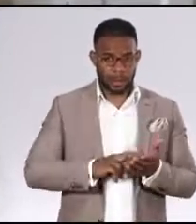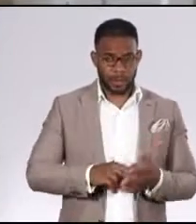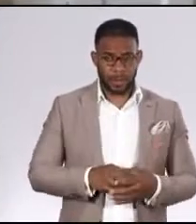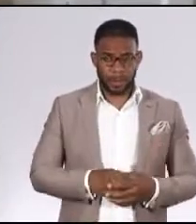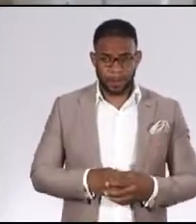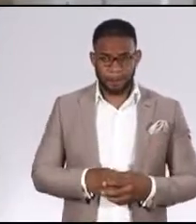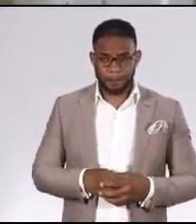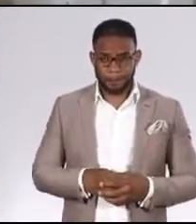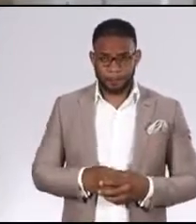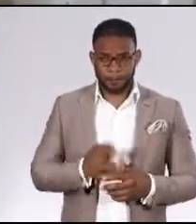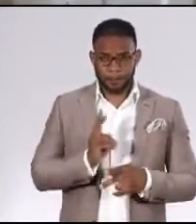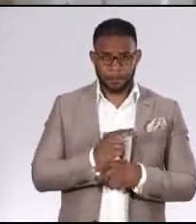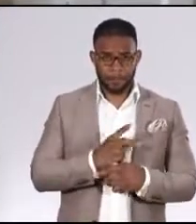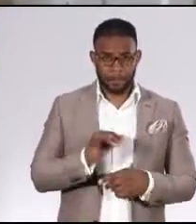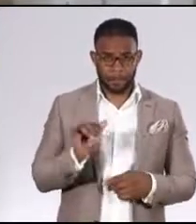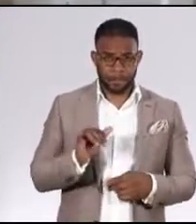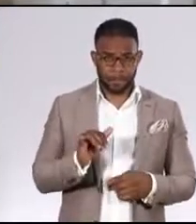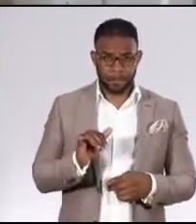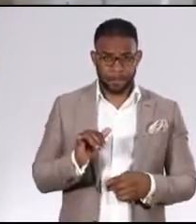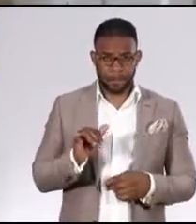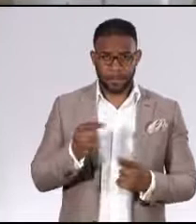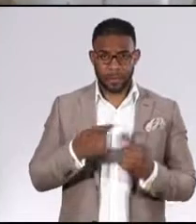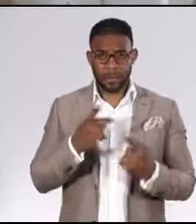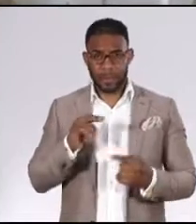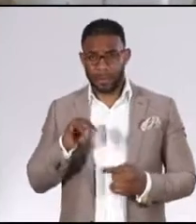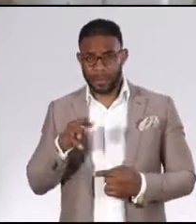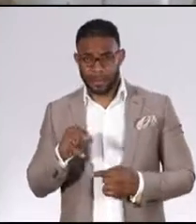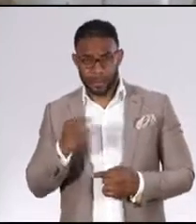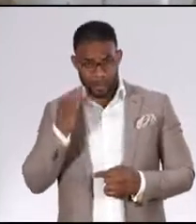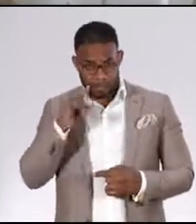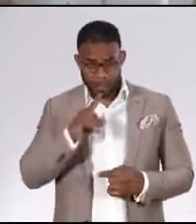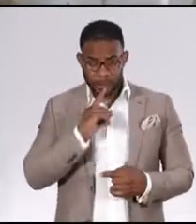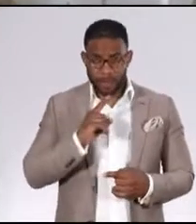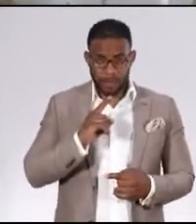Products like uh anti venom. If you're uh bitten by a rattlesnake